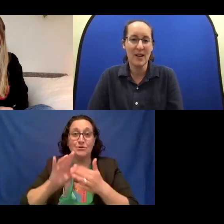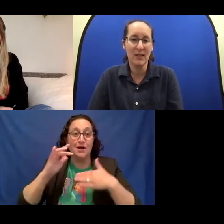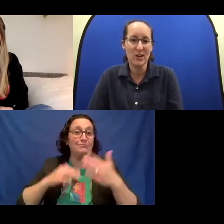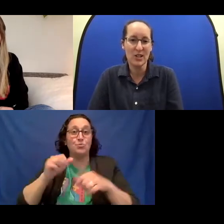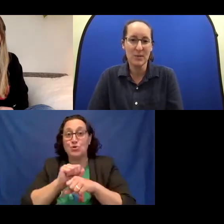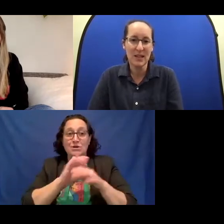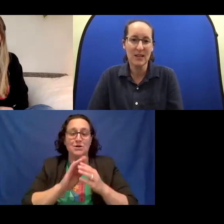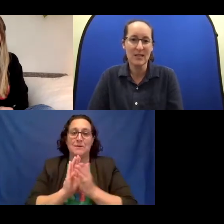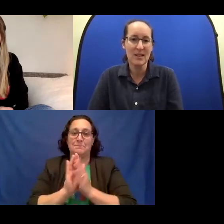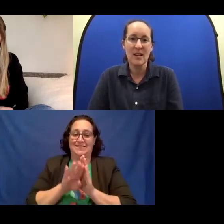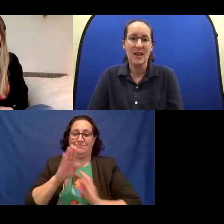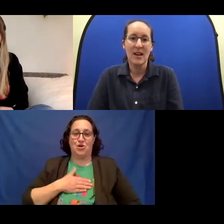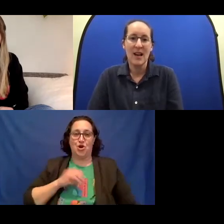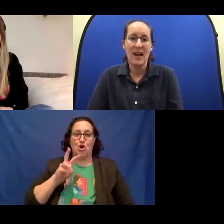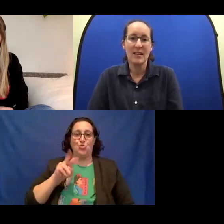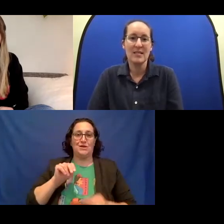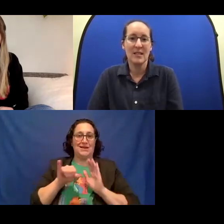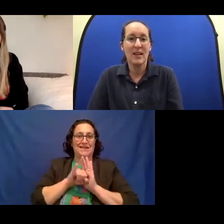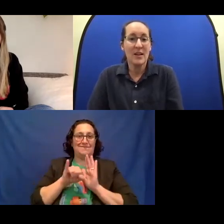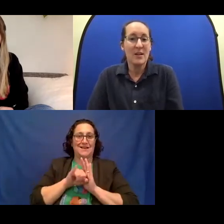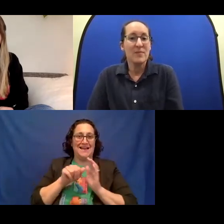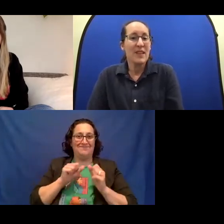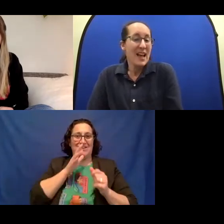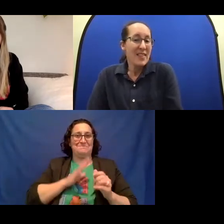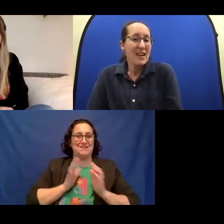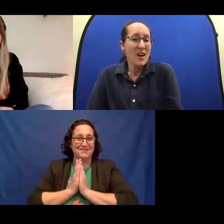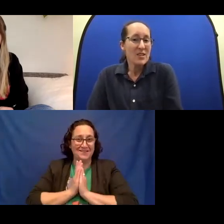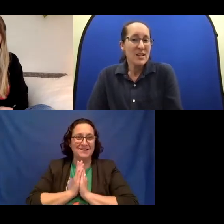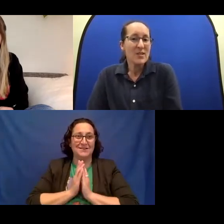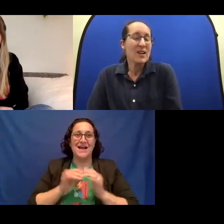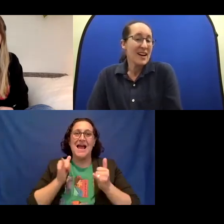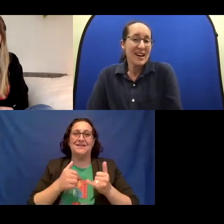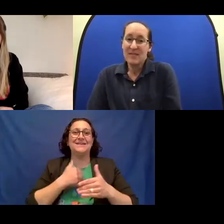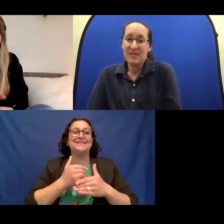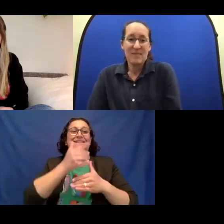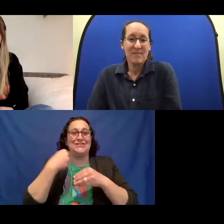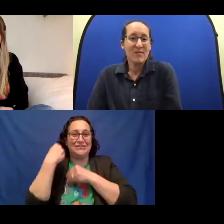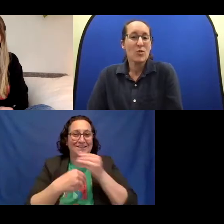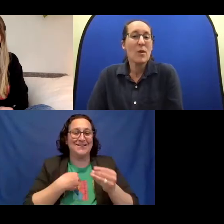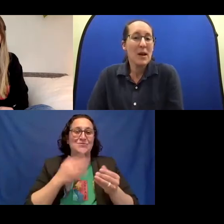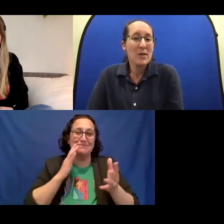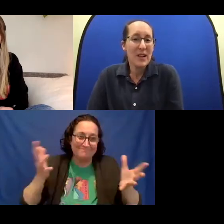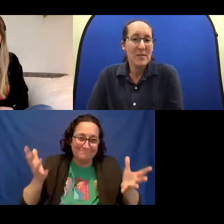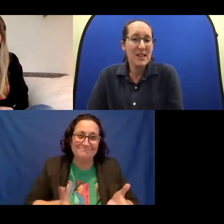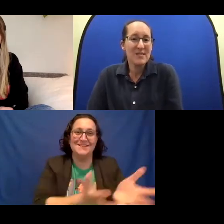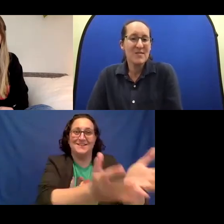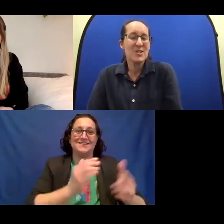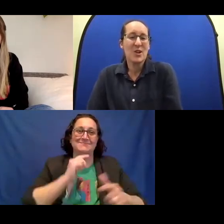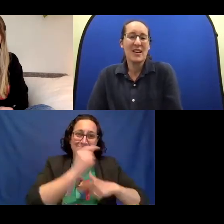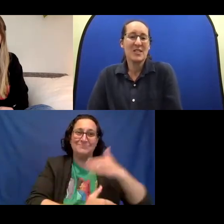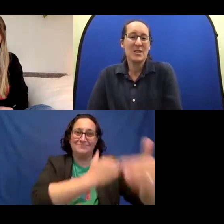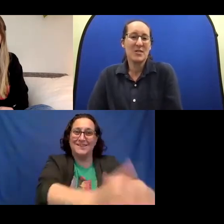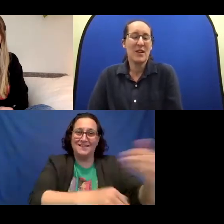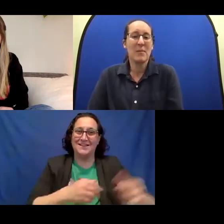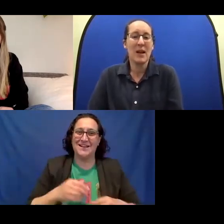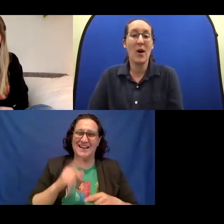leadership skills, and then also throughout my own development, just trying to develop my own